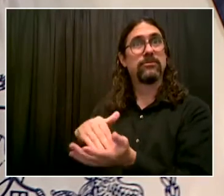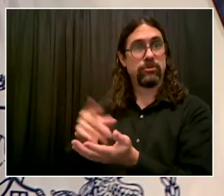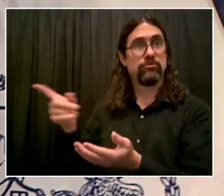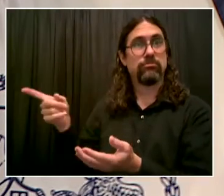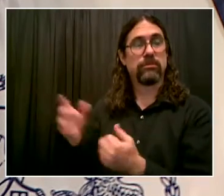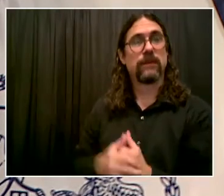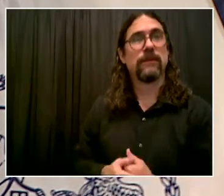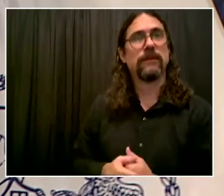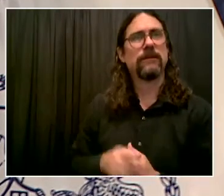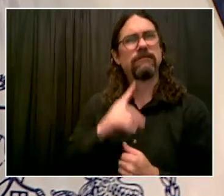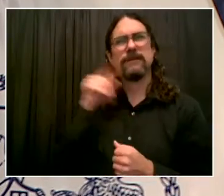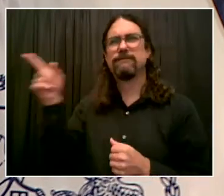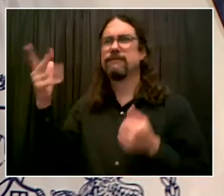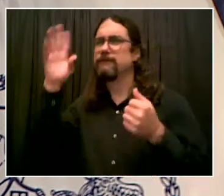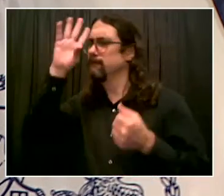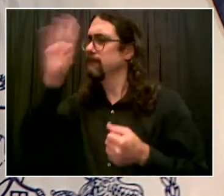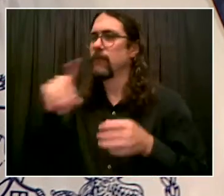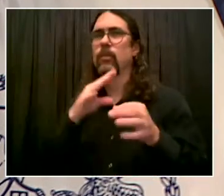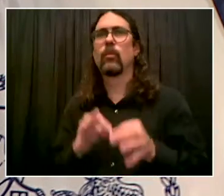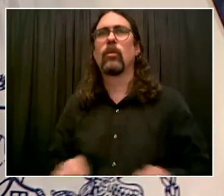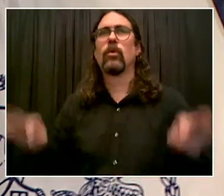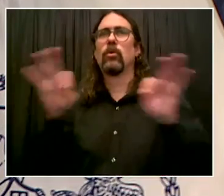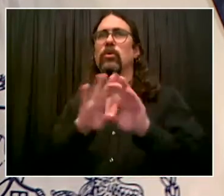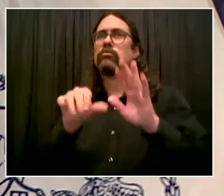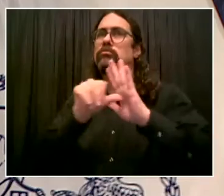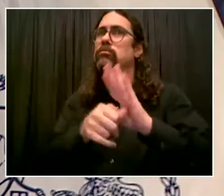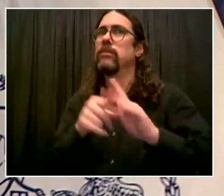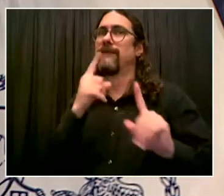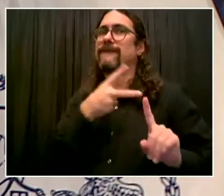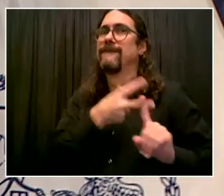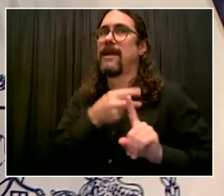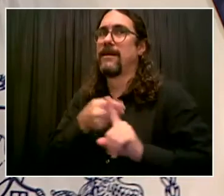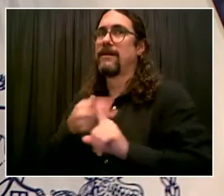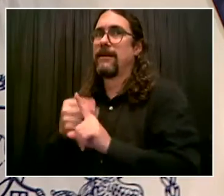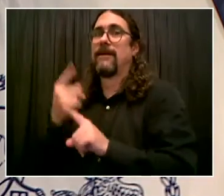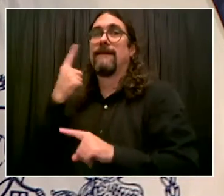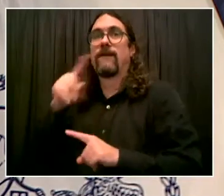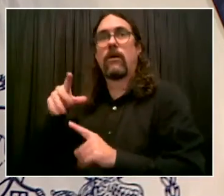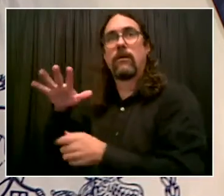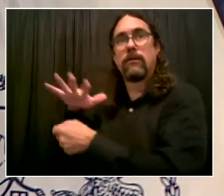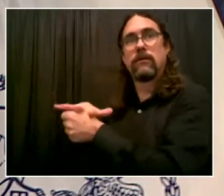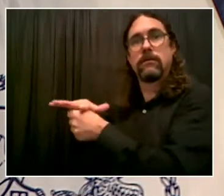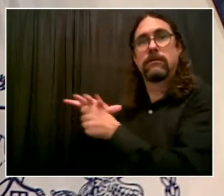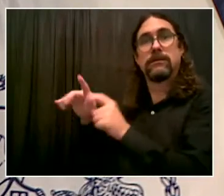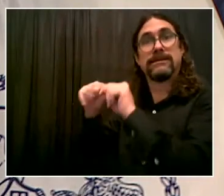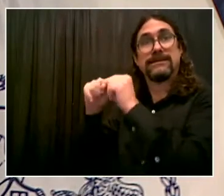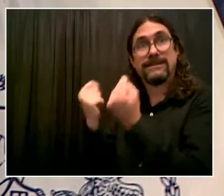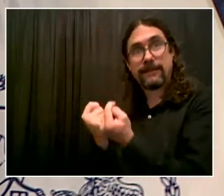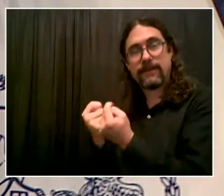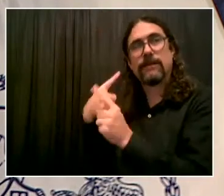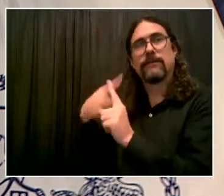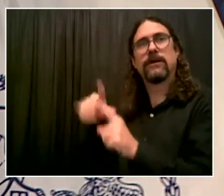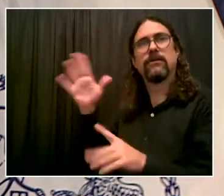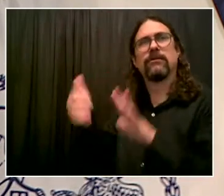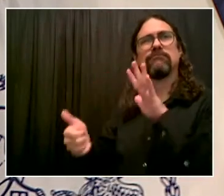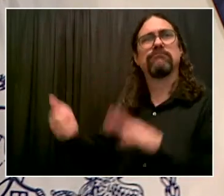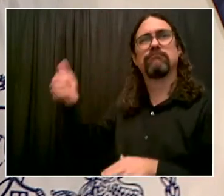IT IS A MESSAGE FROM THE NETS ABOUT HOW IMPORTANT IT IS TO GET VACCINATED.